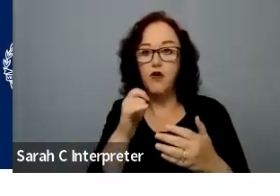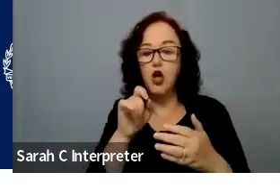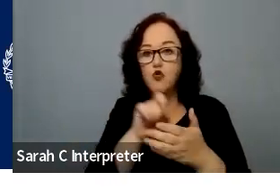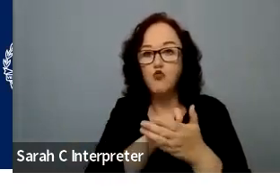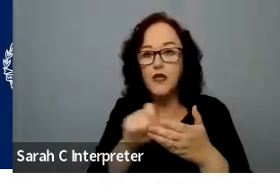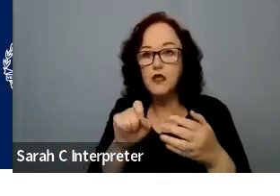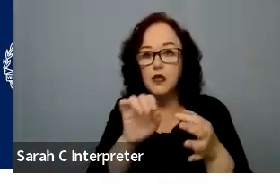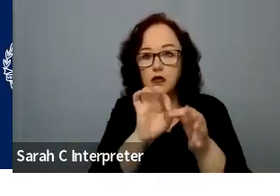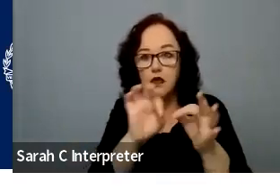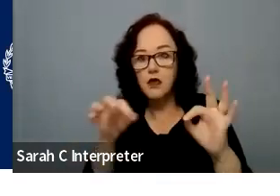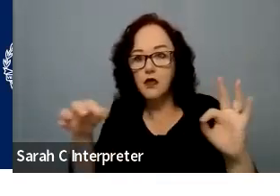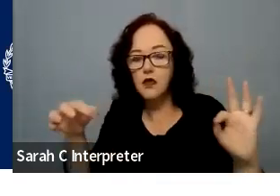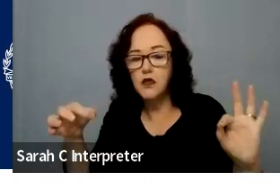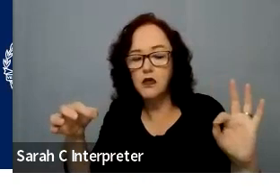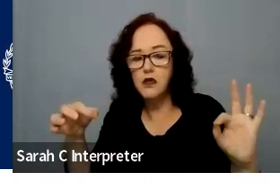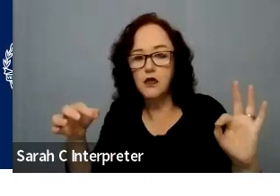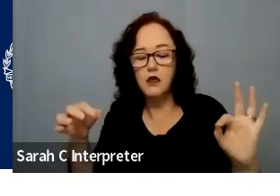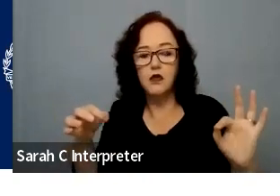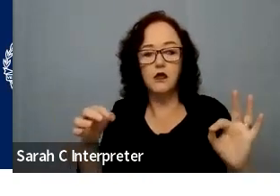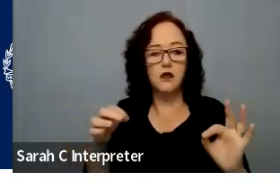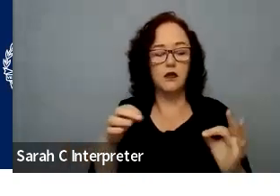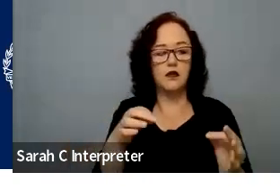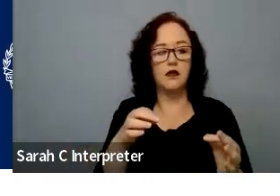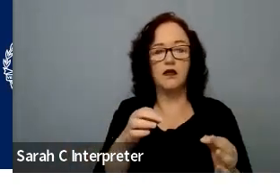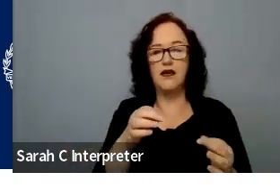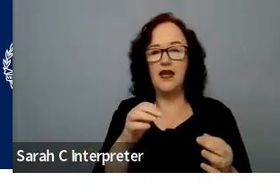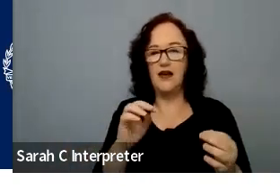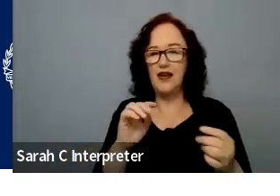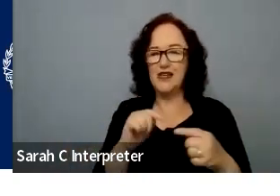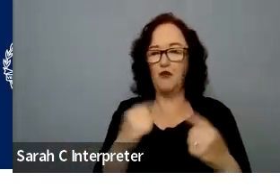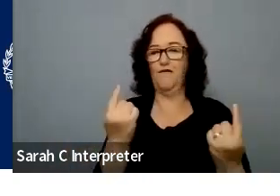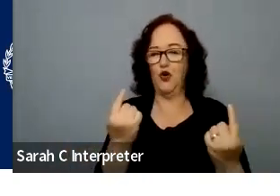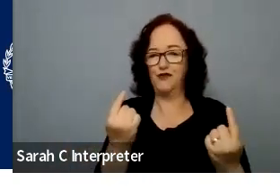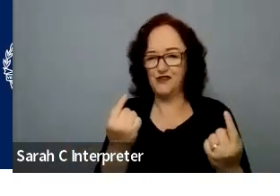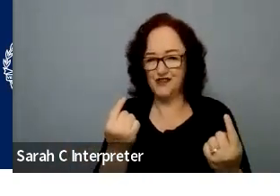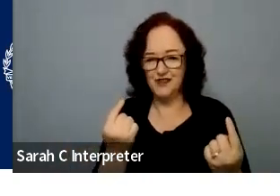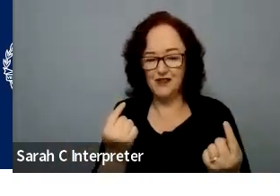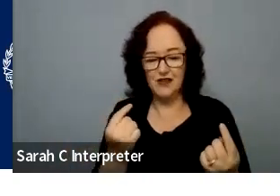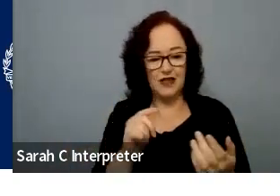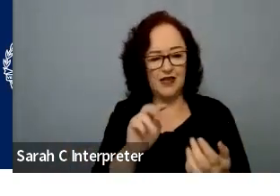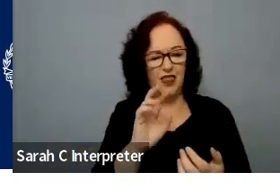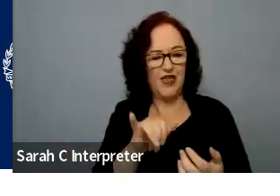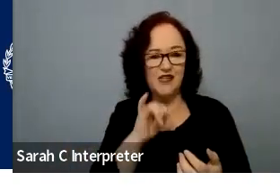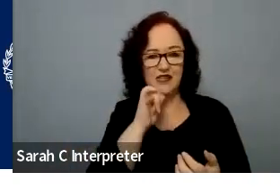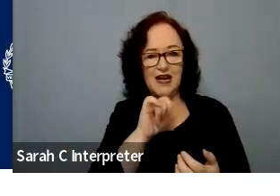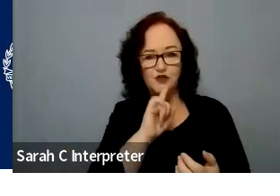you know that it said this is not true or something of that sort then they tended to miss those questions, so obviously there was no difference between those two,